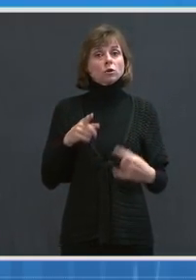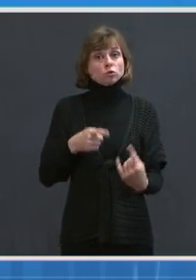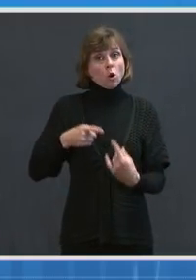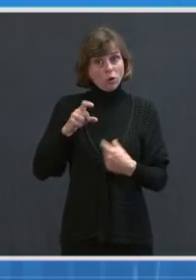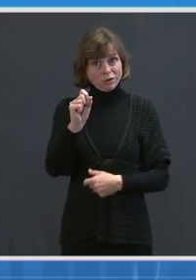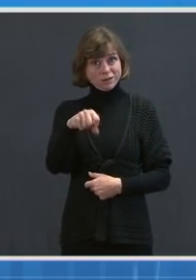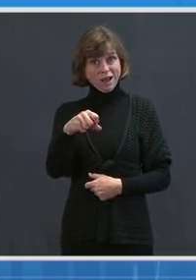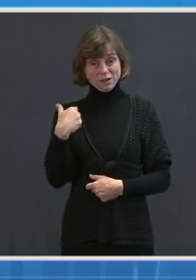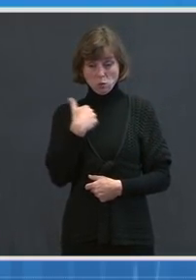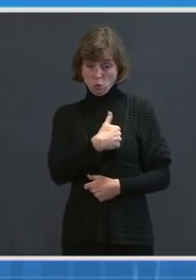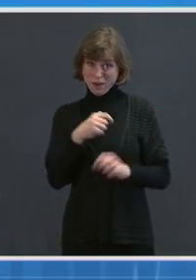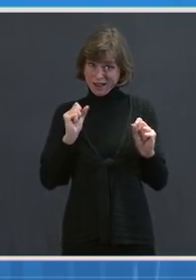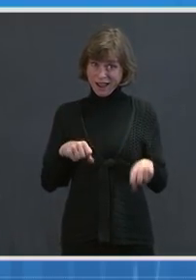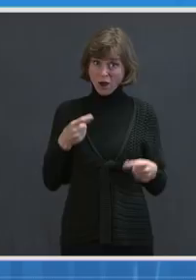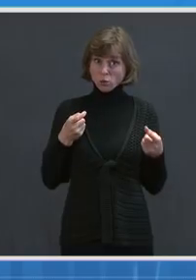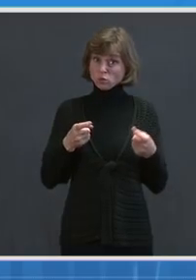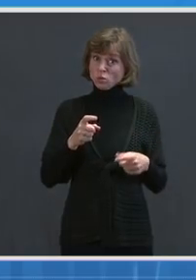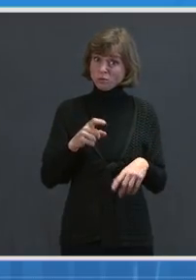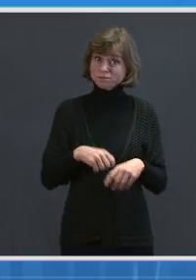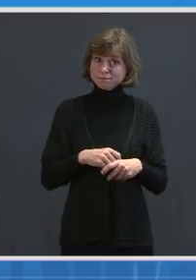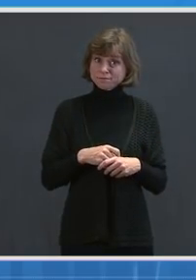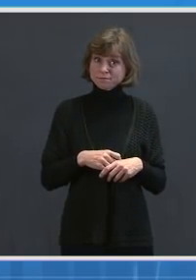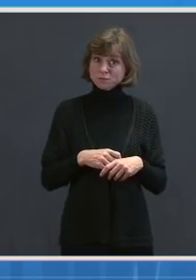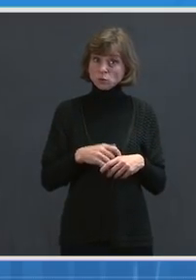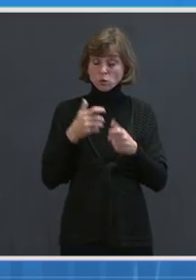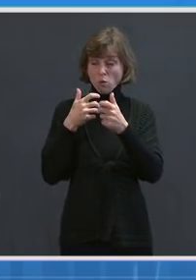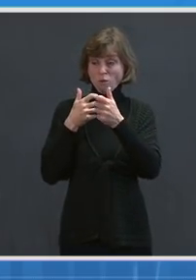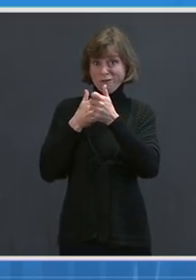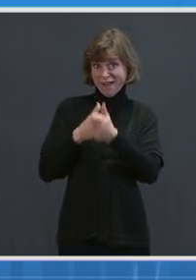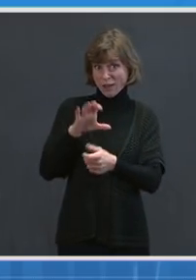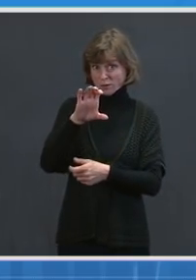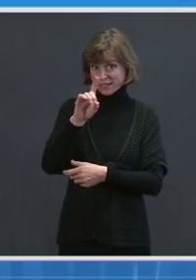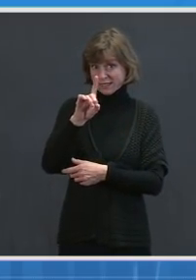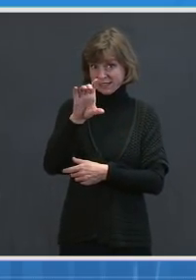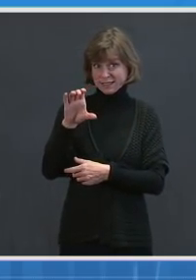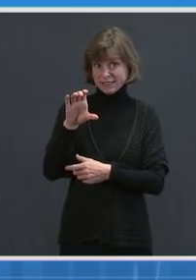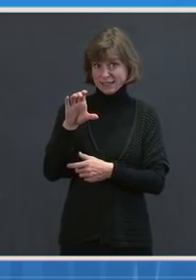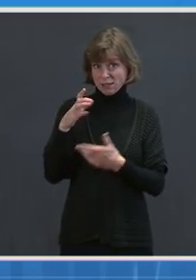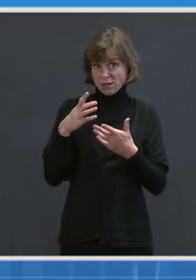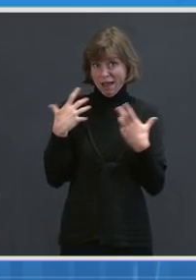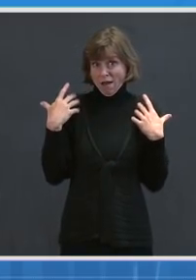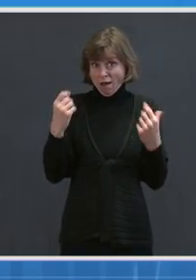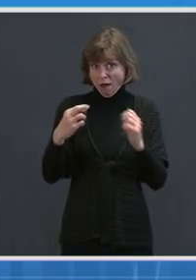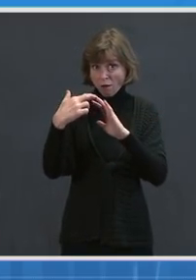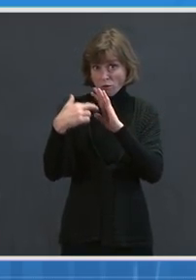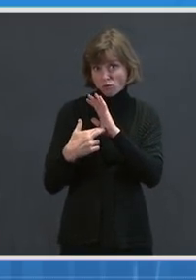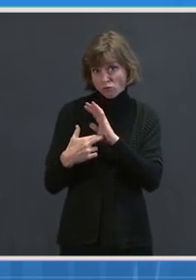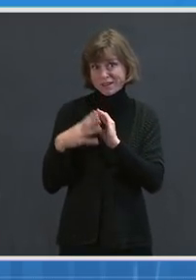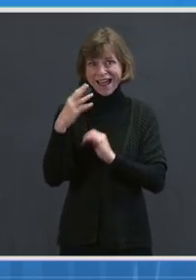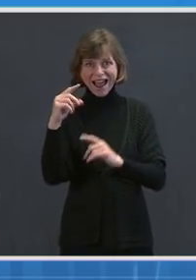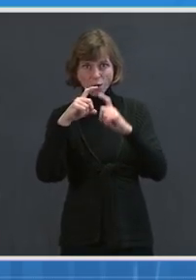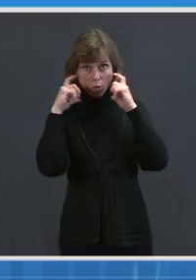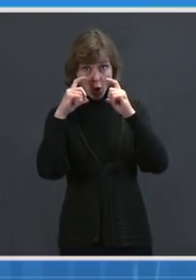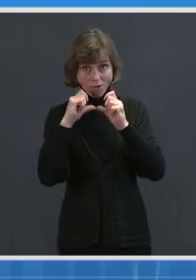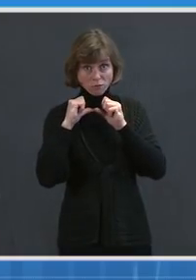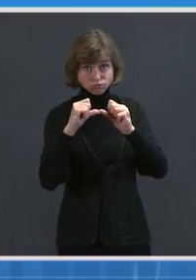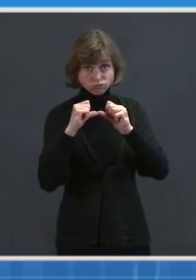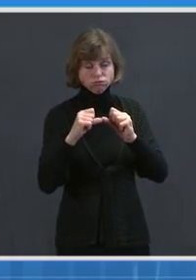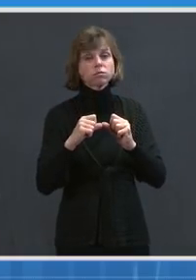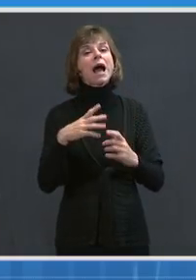and following CDC's public health recommendations, while we get more people vaccinated, we can bring this pandemic to an end.